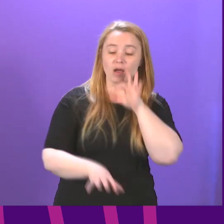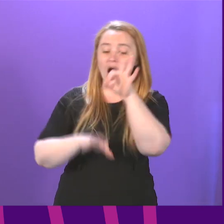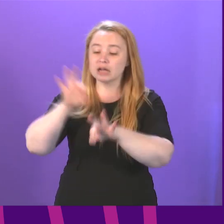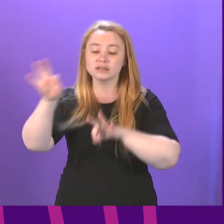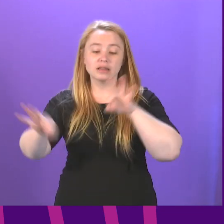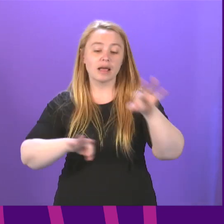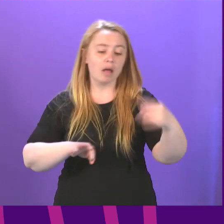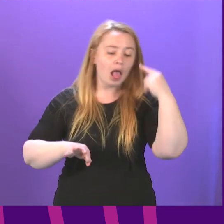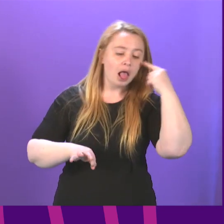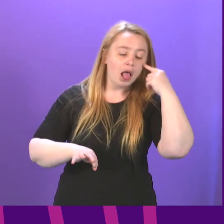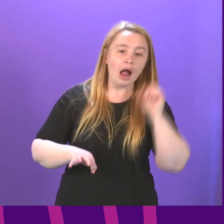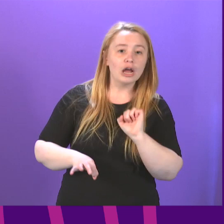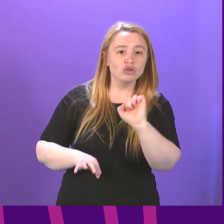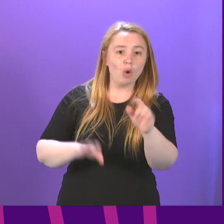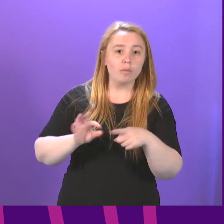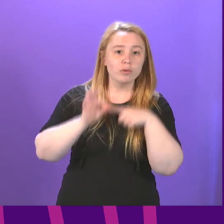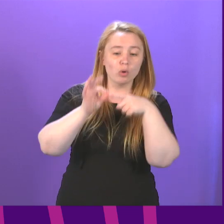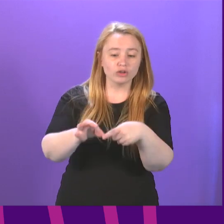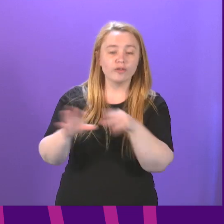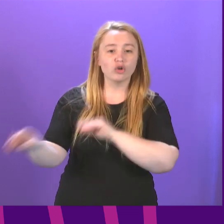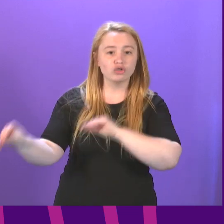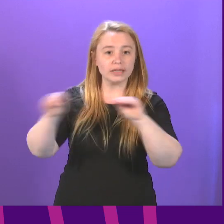proposals with respect to a just transition. The same task is being